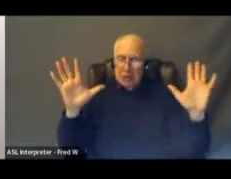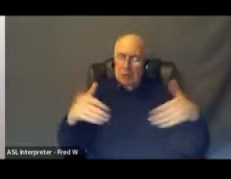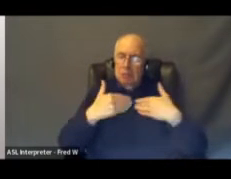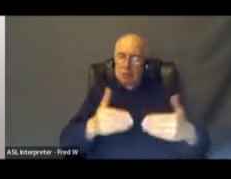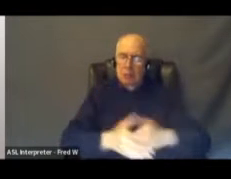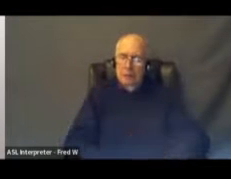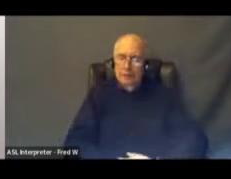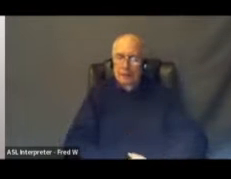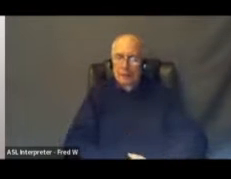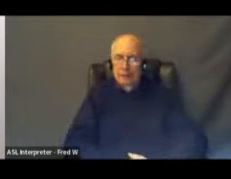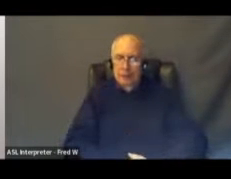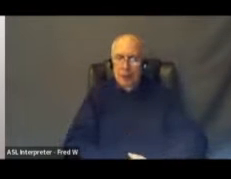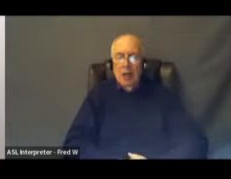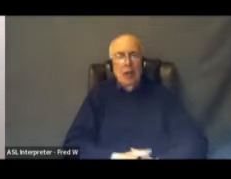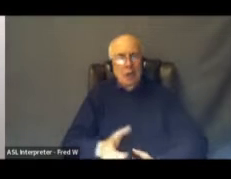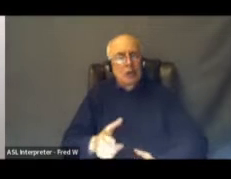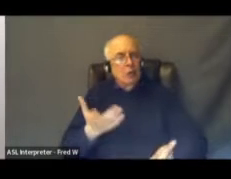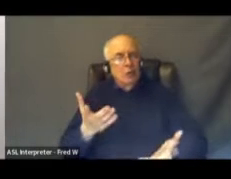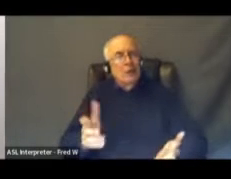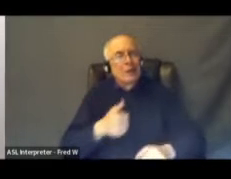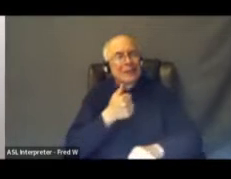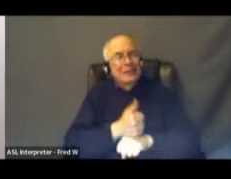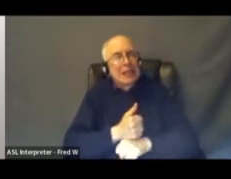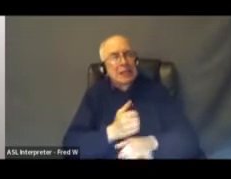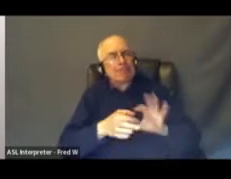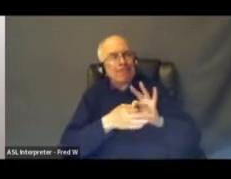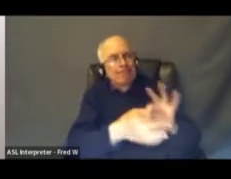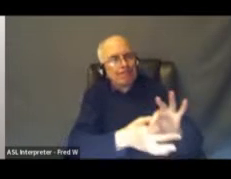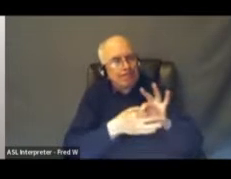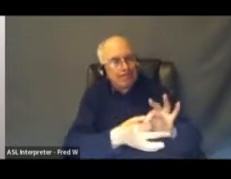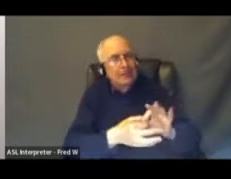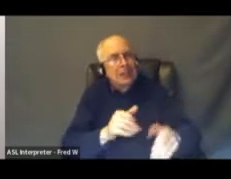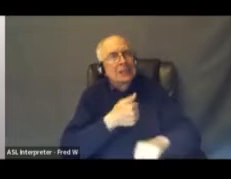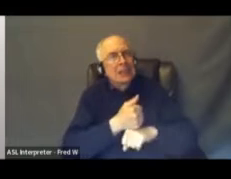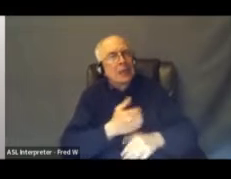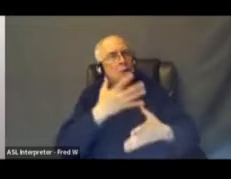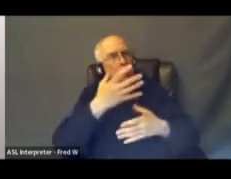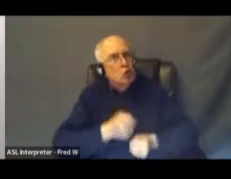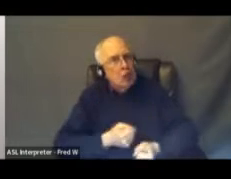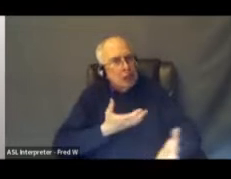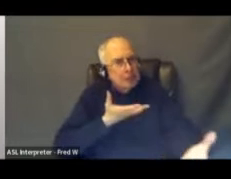you're creating a rapport. You're creating trust with your demeanor in the way that you are navigating with this trauma